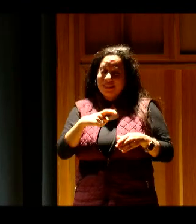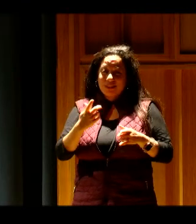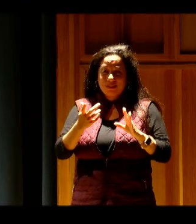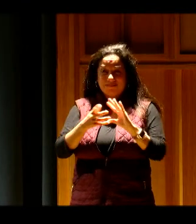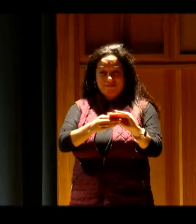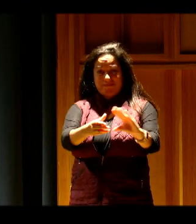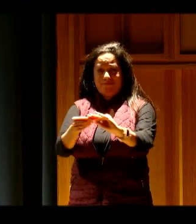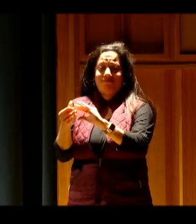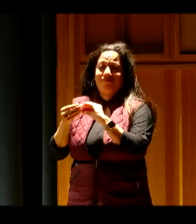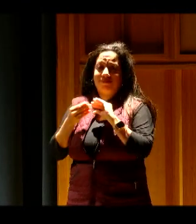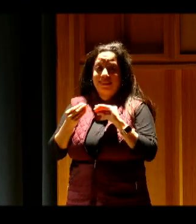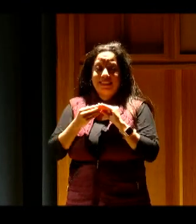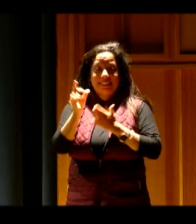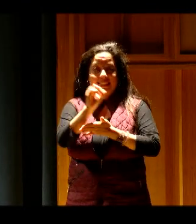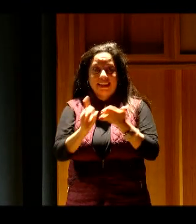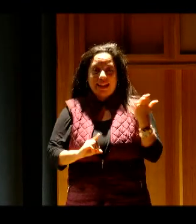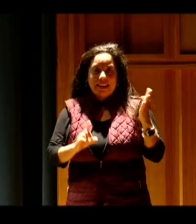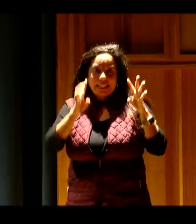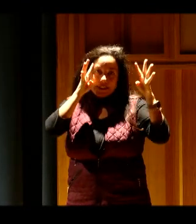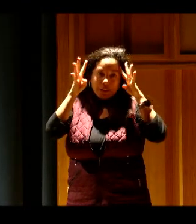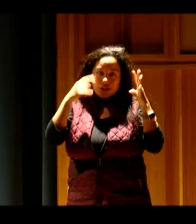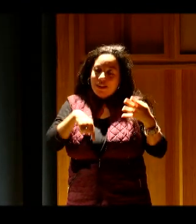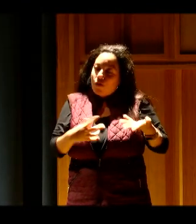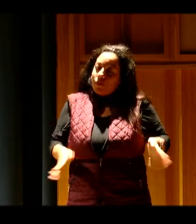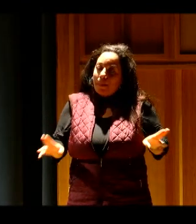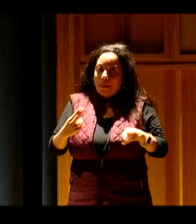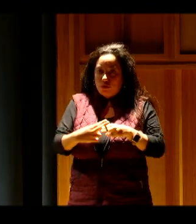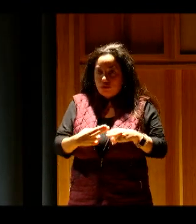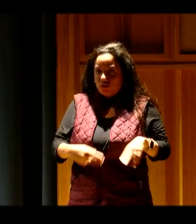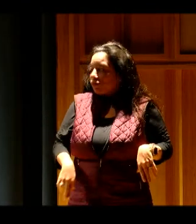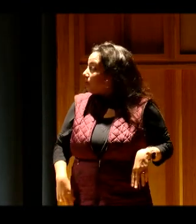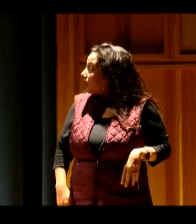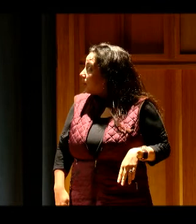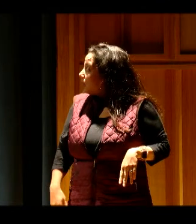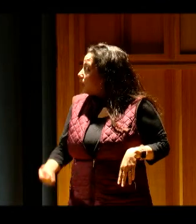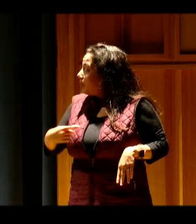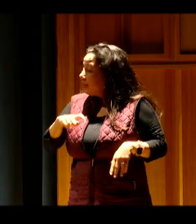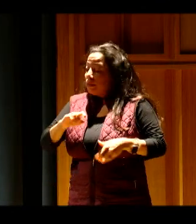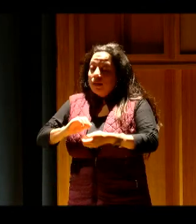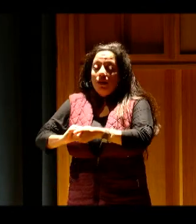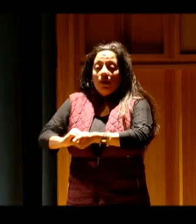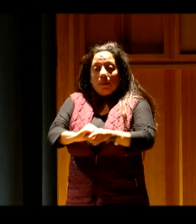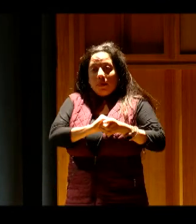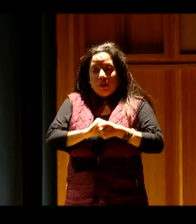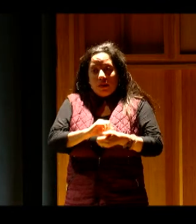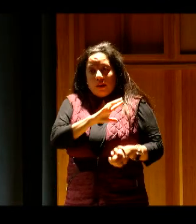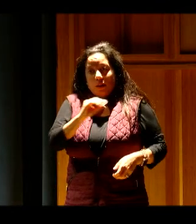Design and innovation I've spoken a bit about and we need to collaborate and we need to policy change.